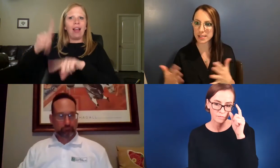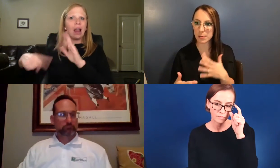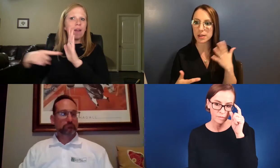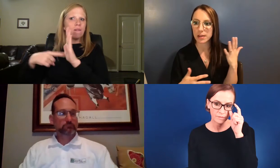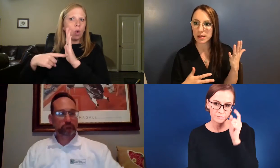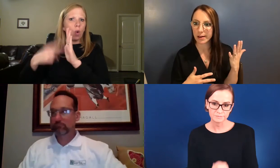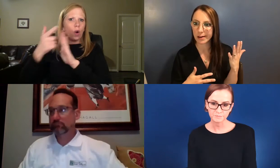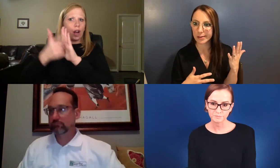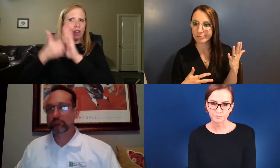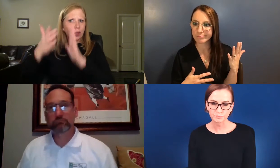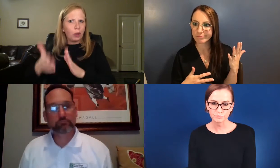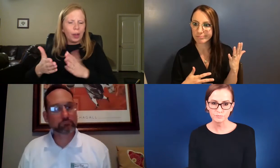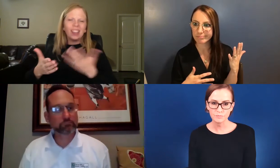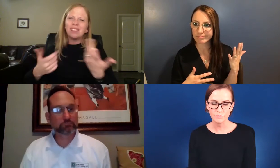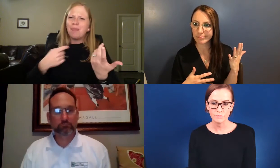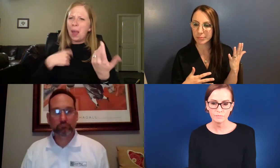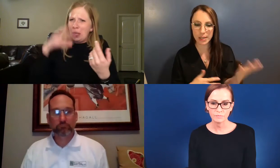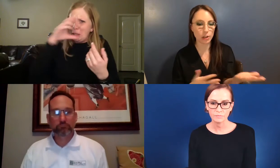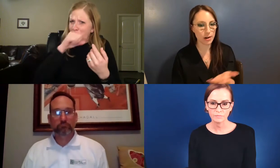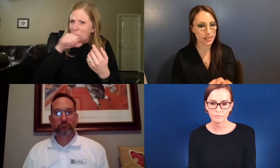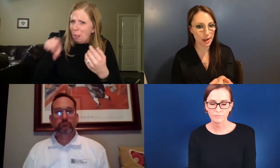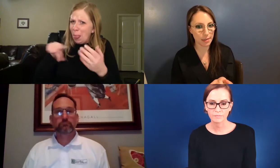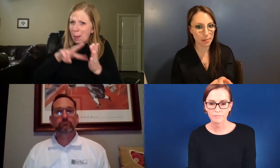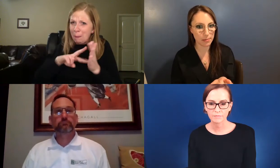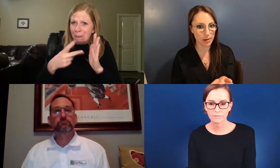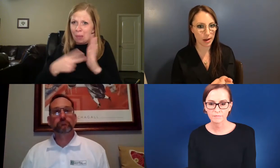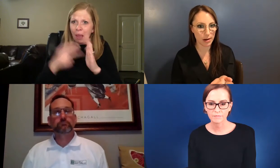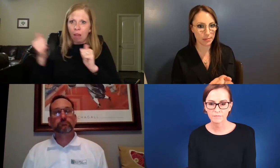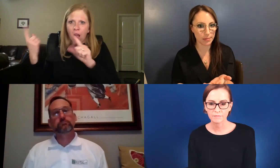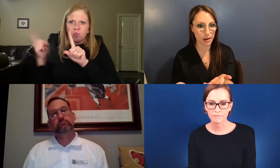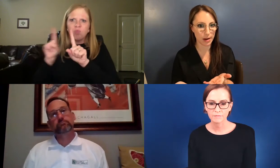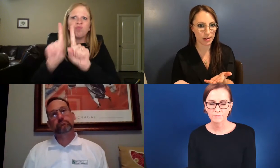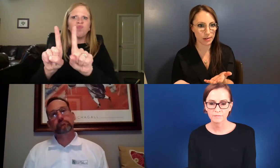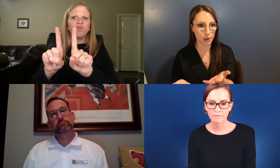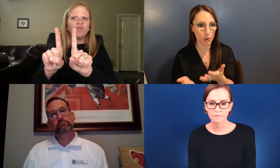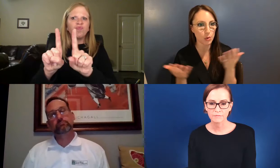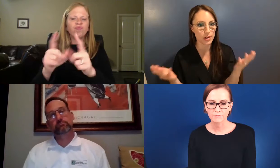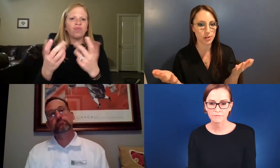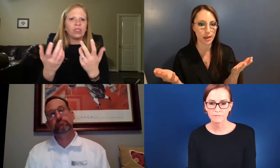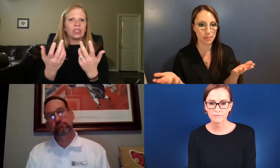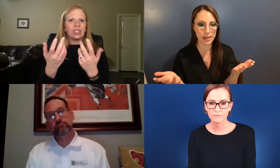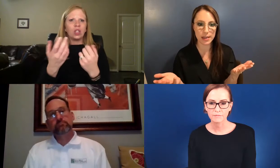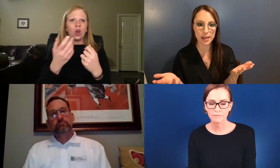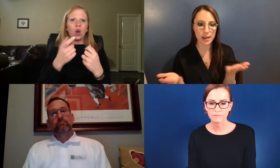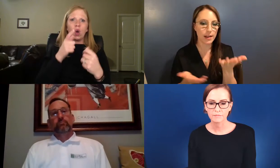can somebody be alongside them? Who else could that be?